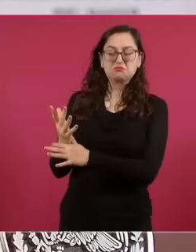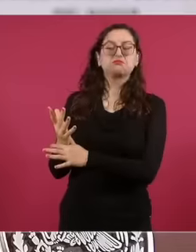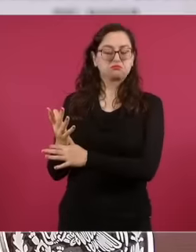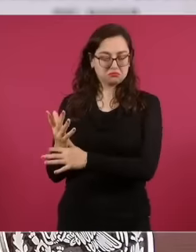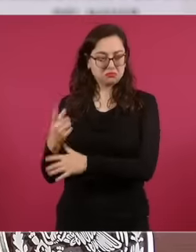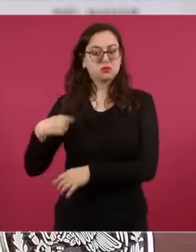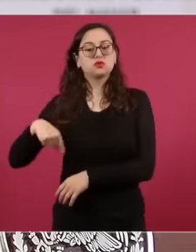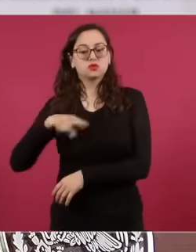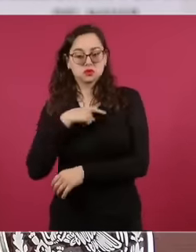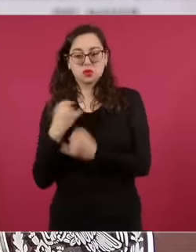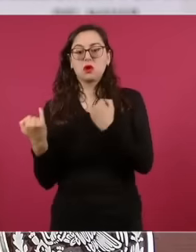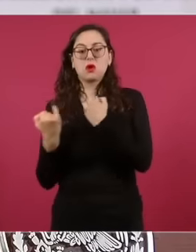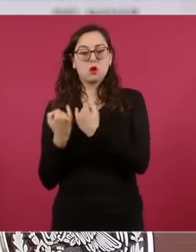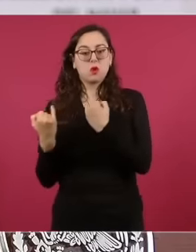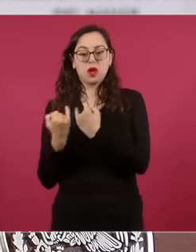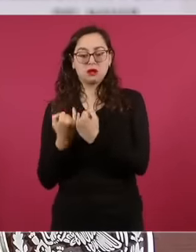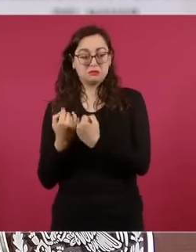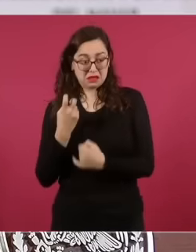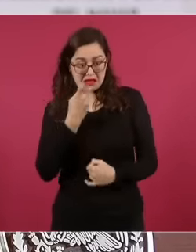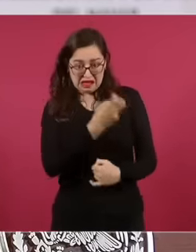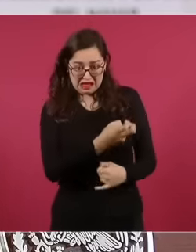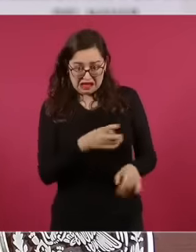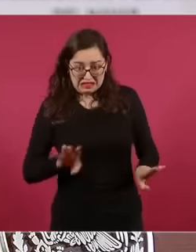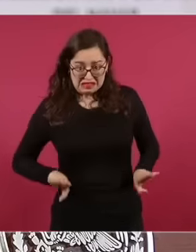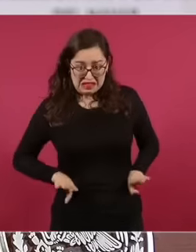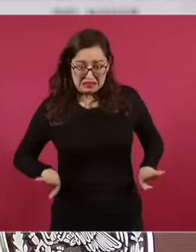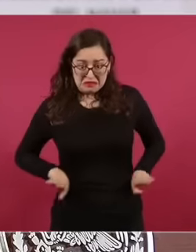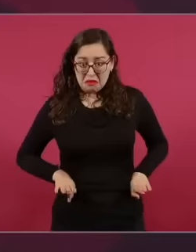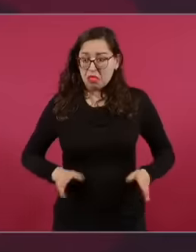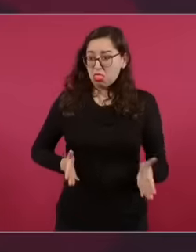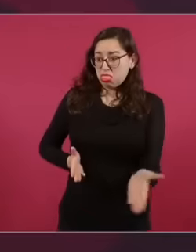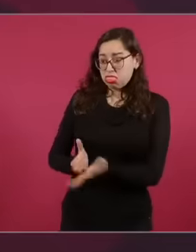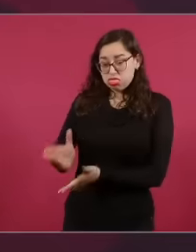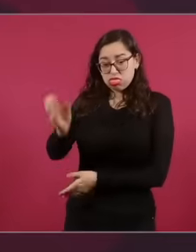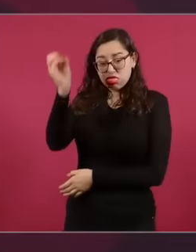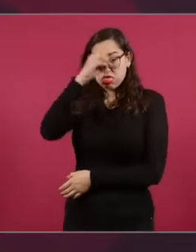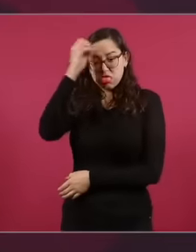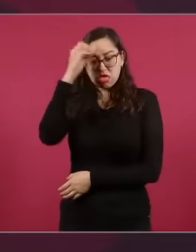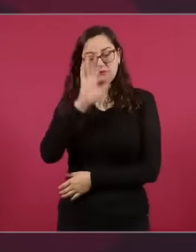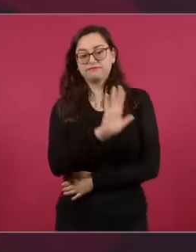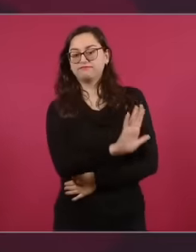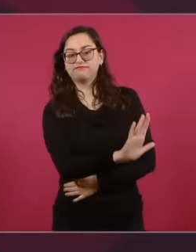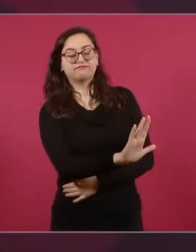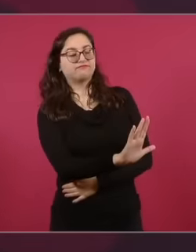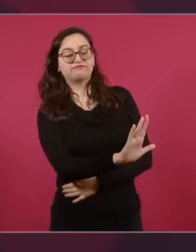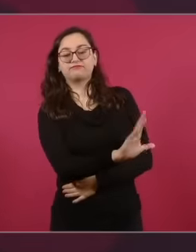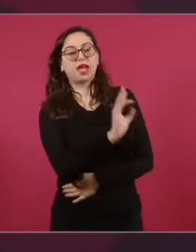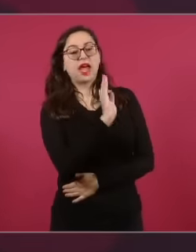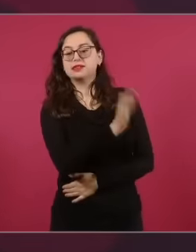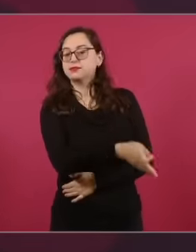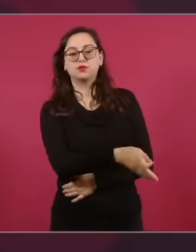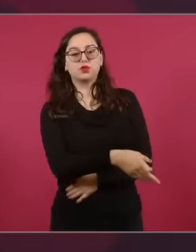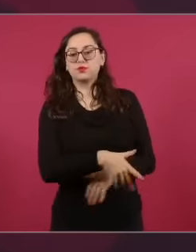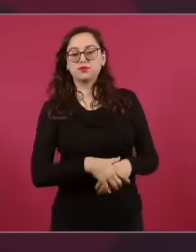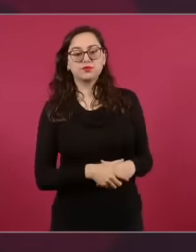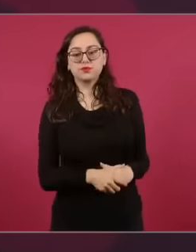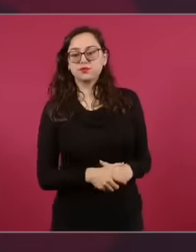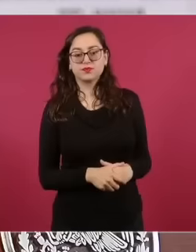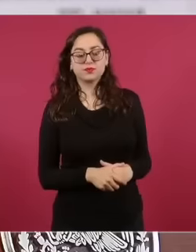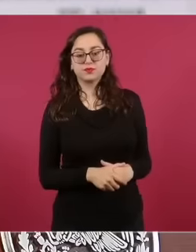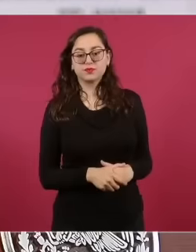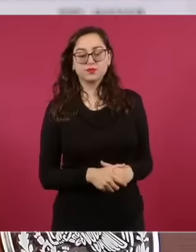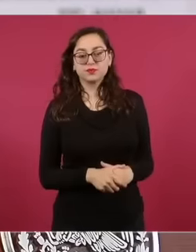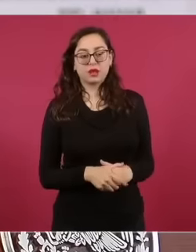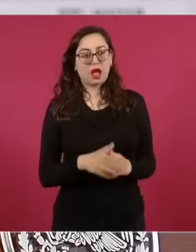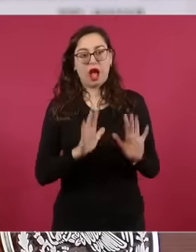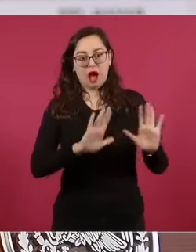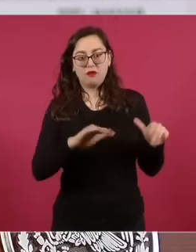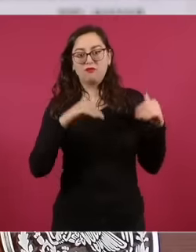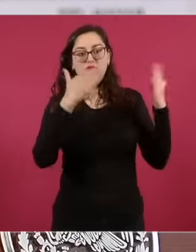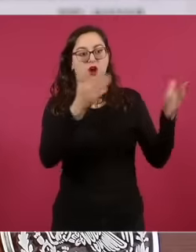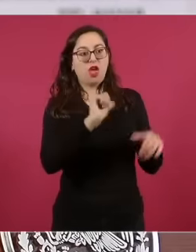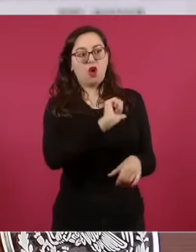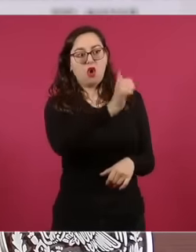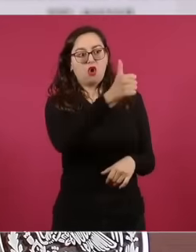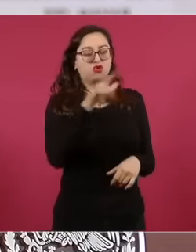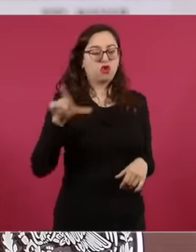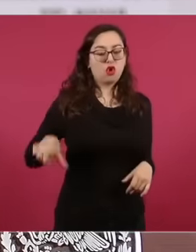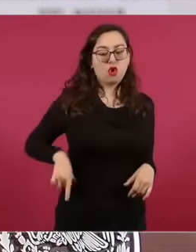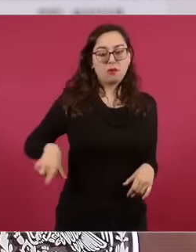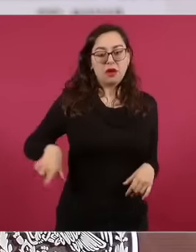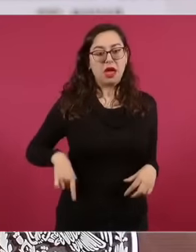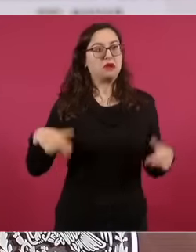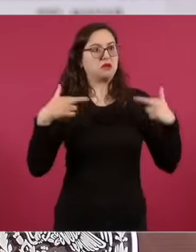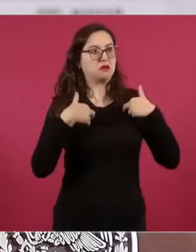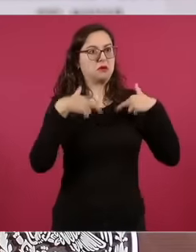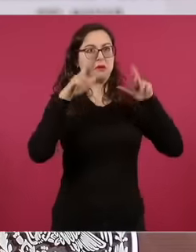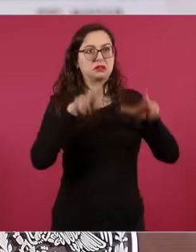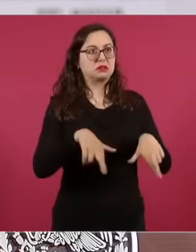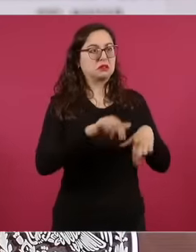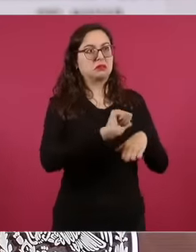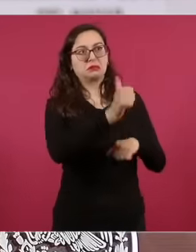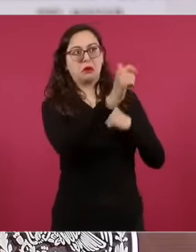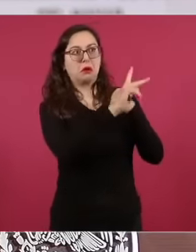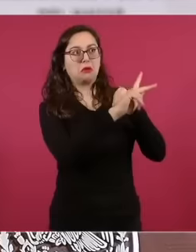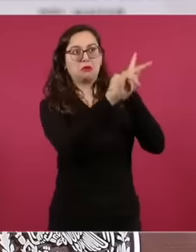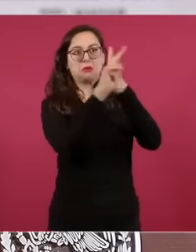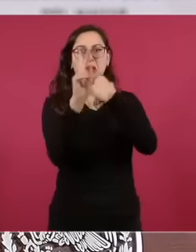we do not accept interference. We do not accept that any representative of foreign governments